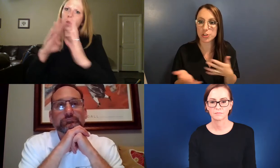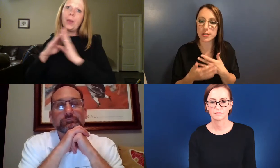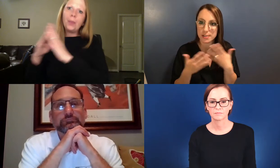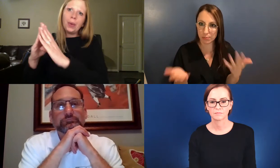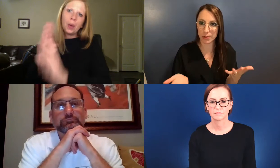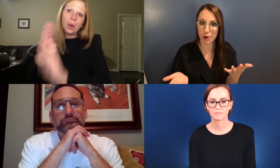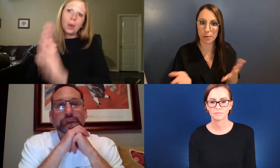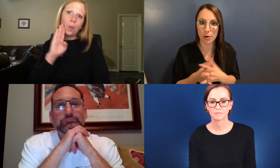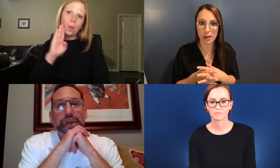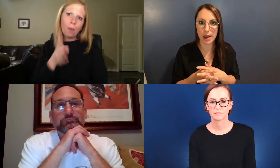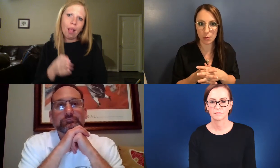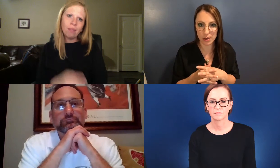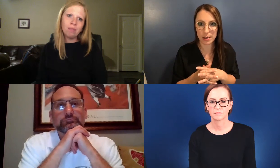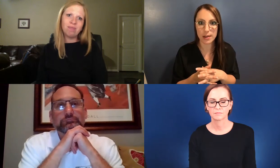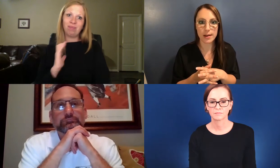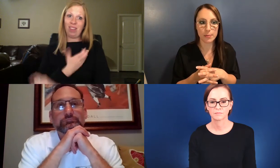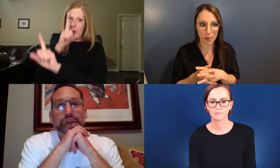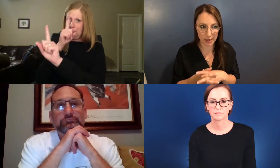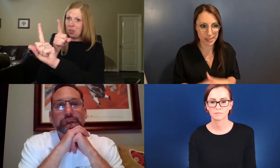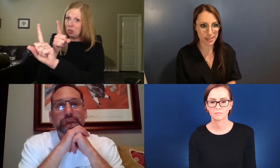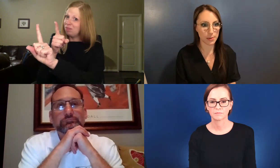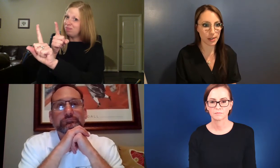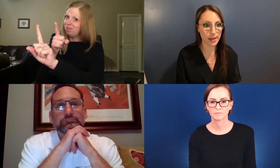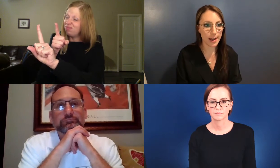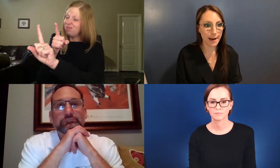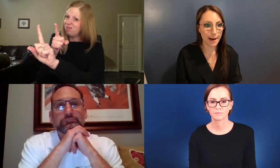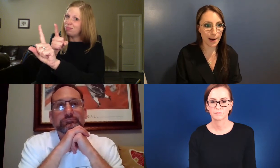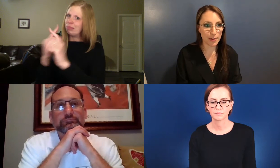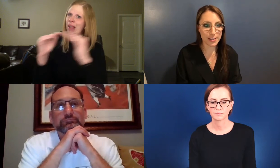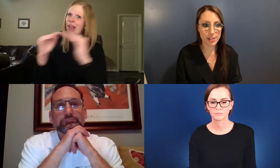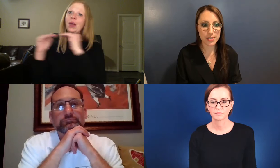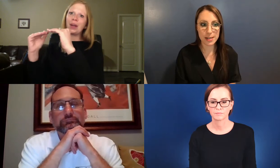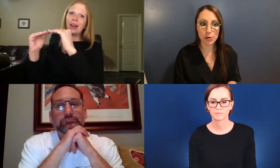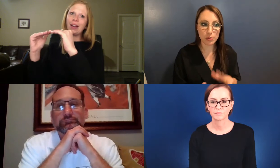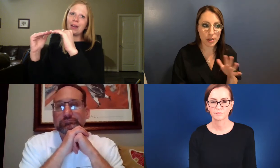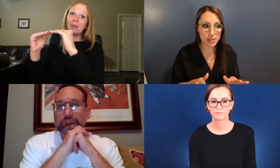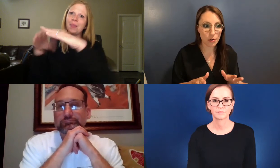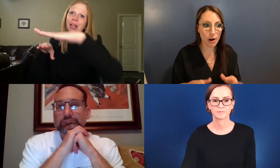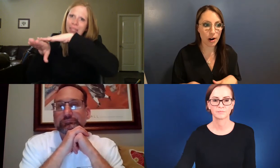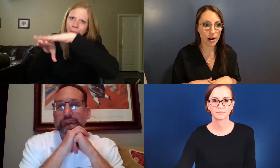which is promoting equity, promoting accessibility, volunteer steam only run so far,